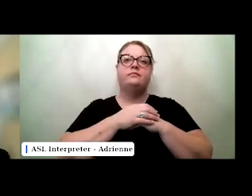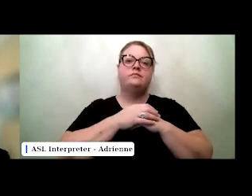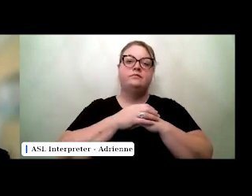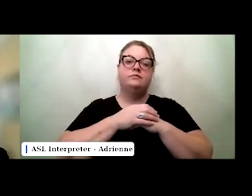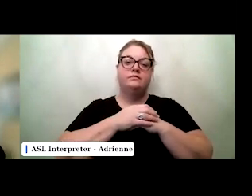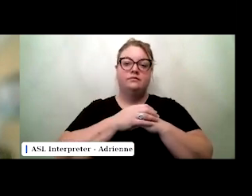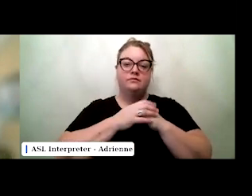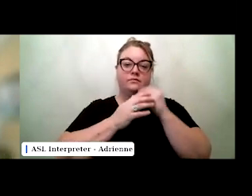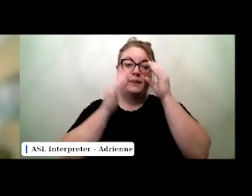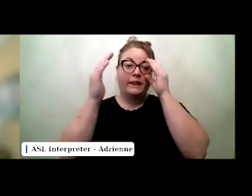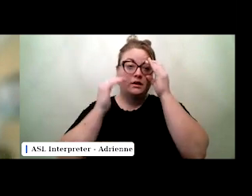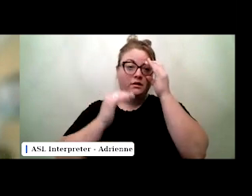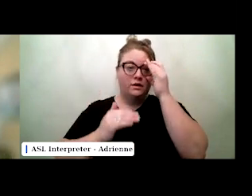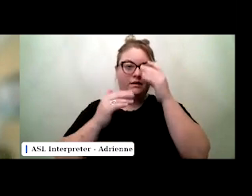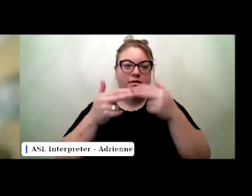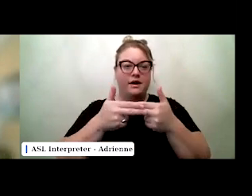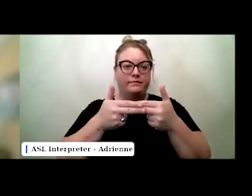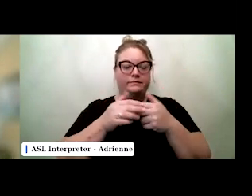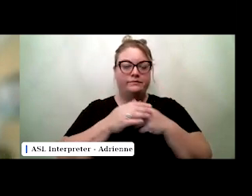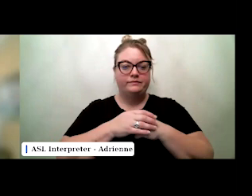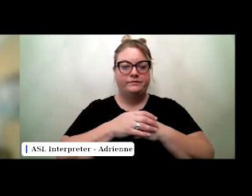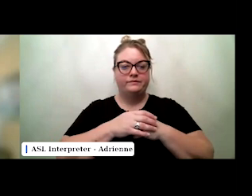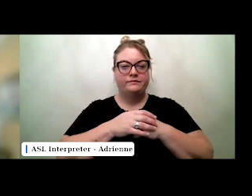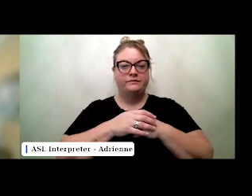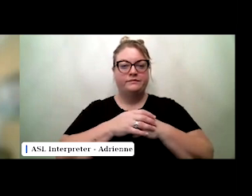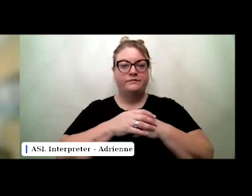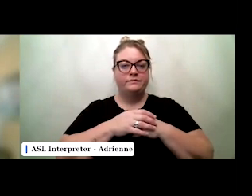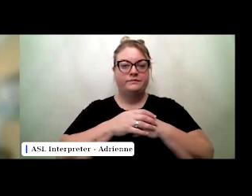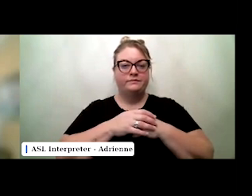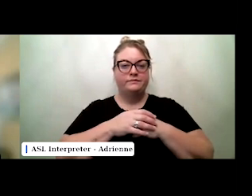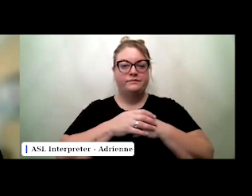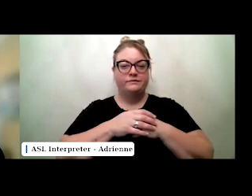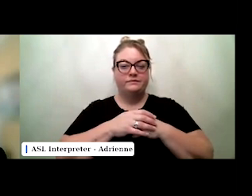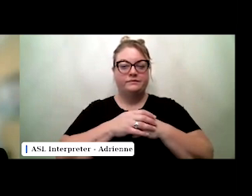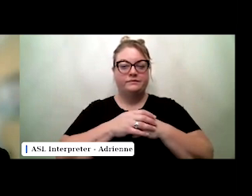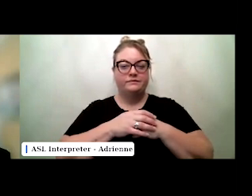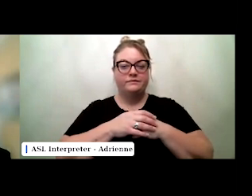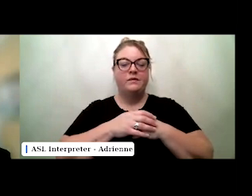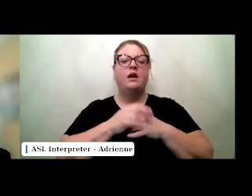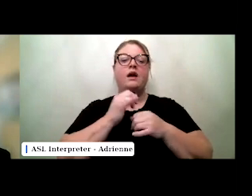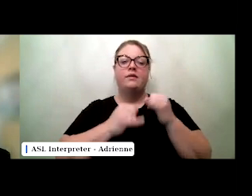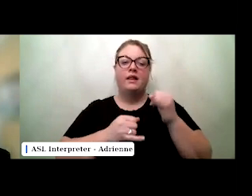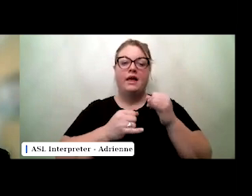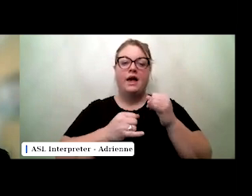Next slide. Our last bucket.